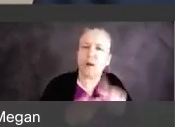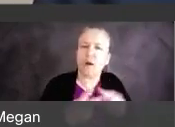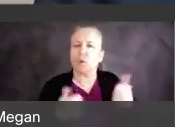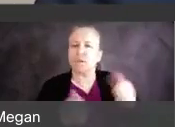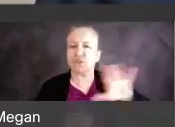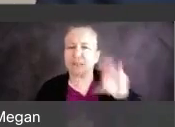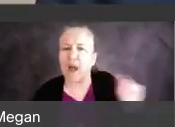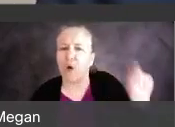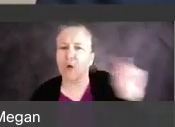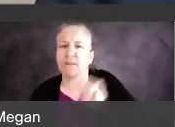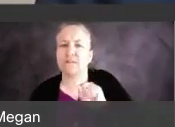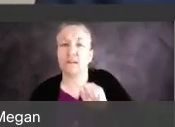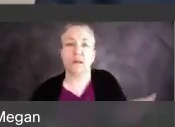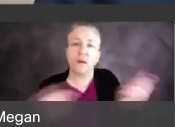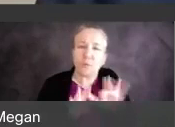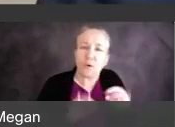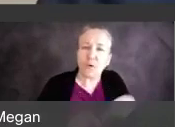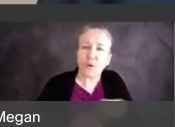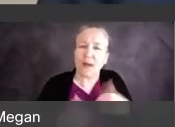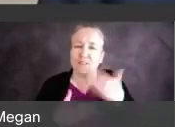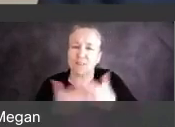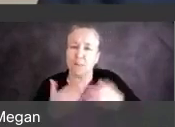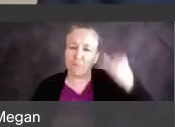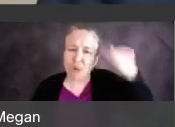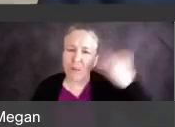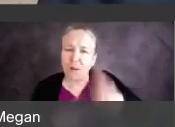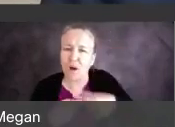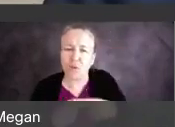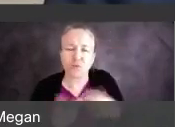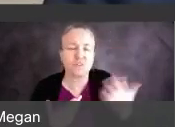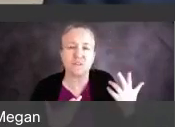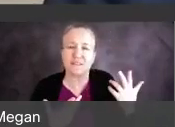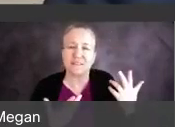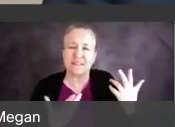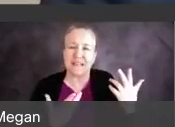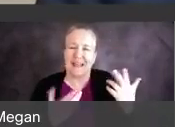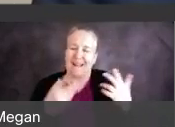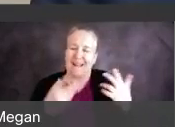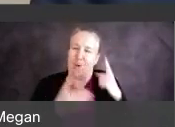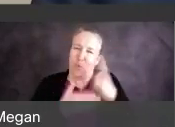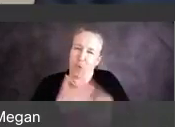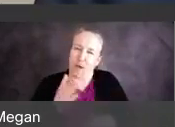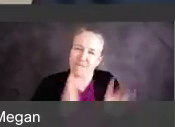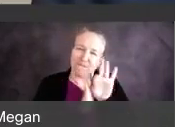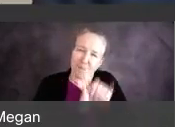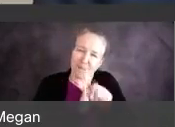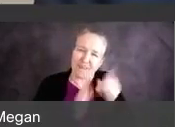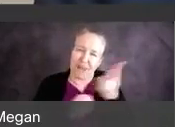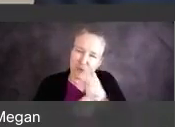just so we have some sense of this algorithm that they're using. They have described the